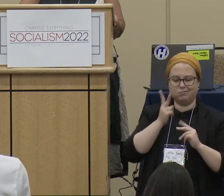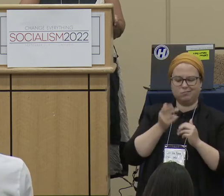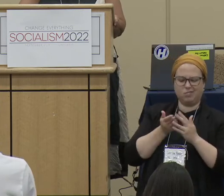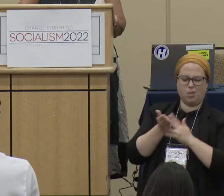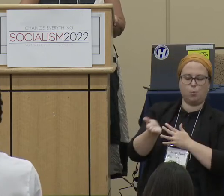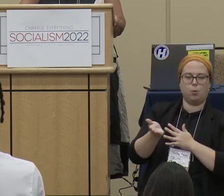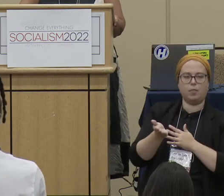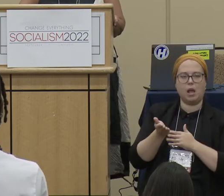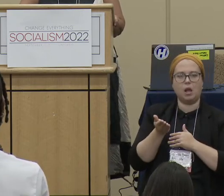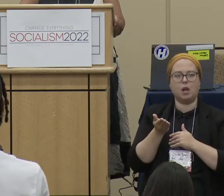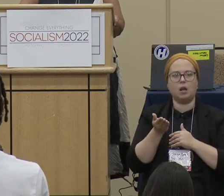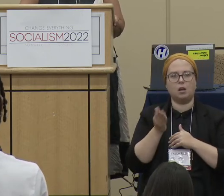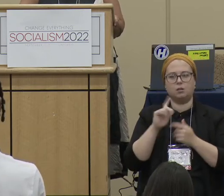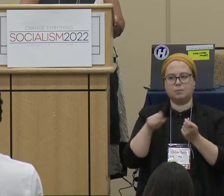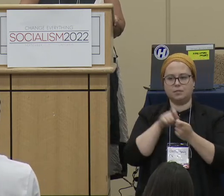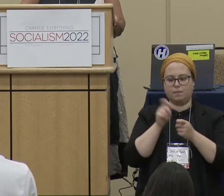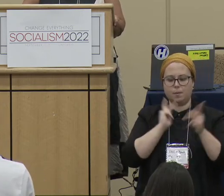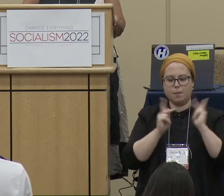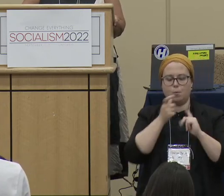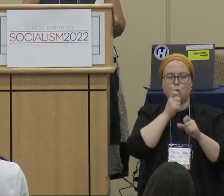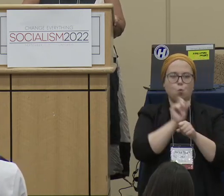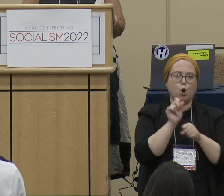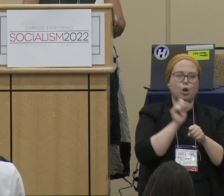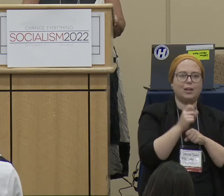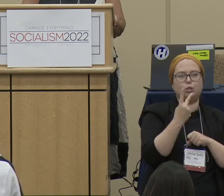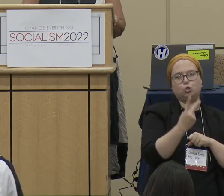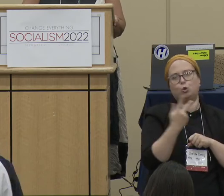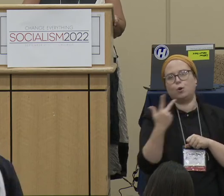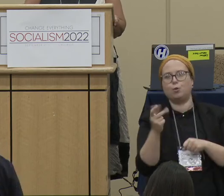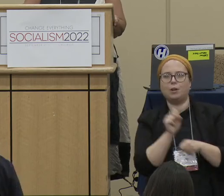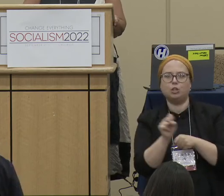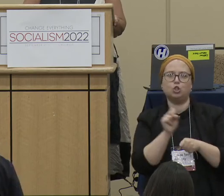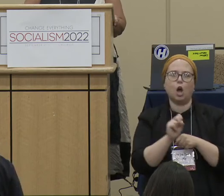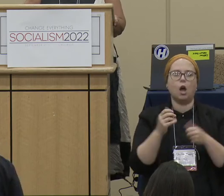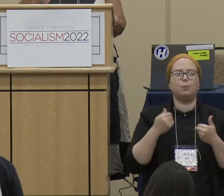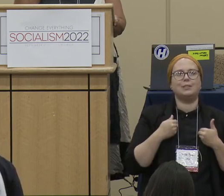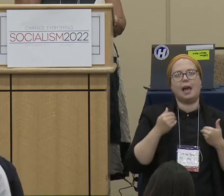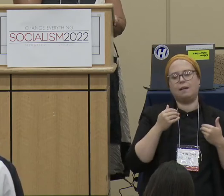going to see through that. Particularly, people who work